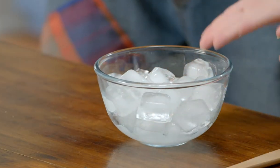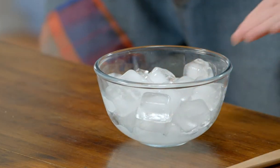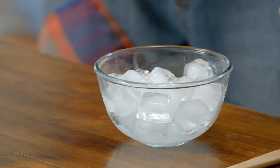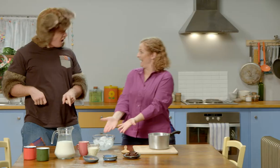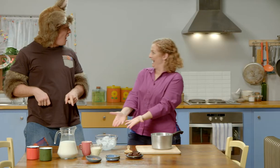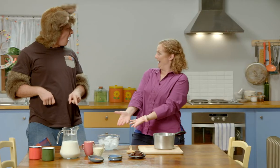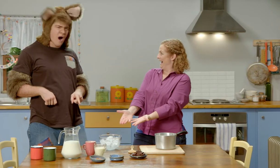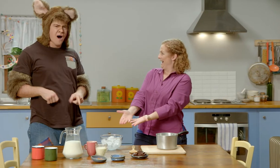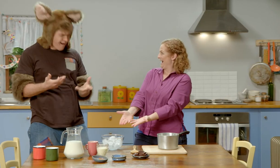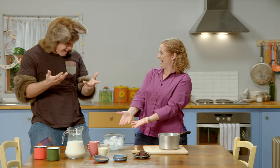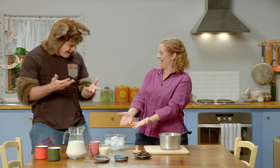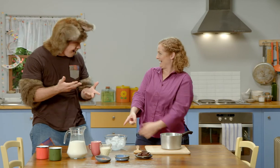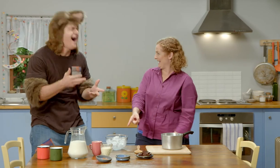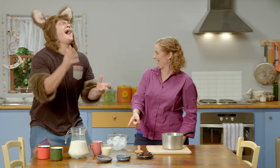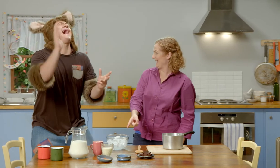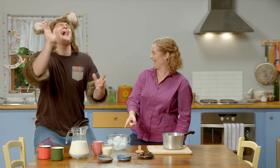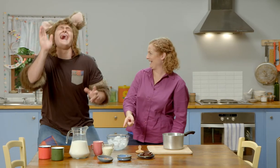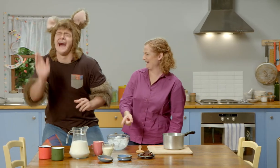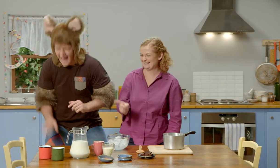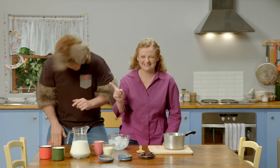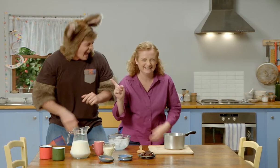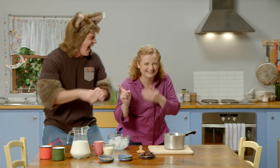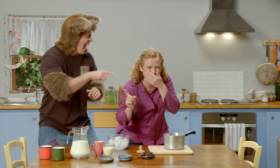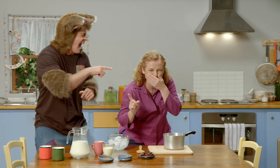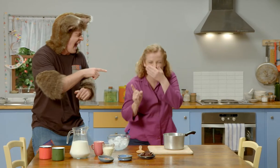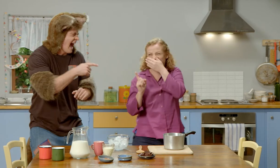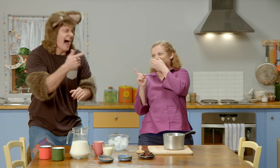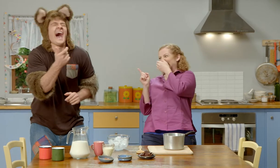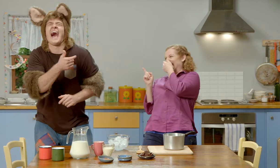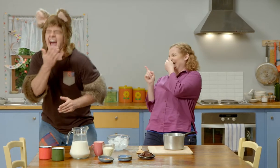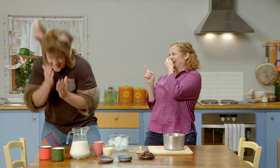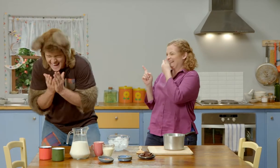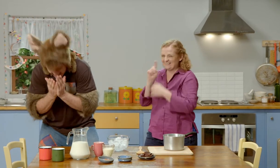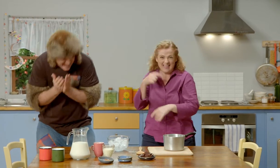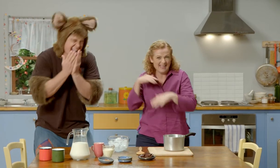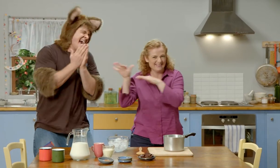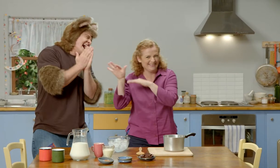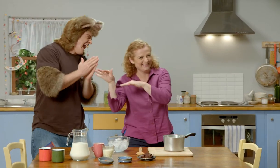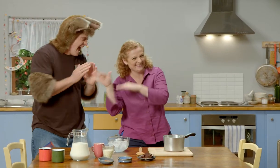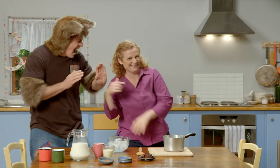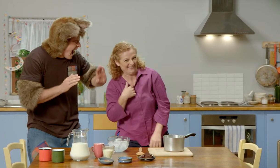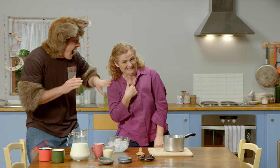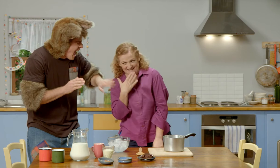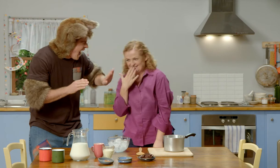Huh? Ta da! Oh, ha, ha, ha. Ha, ha. I'm teasing.